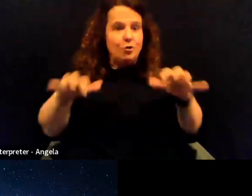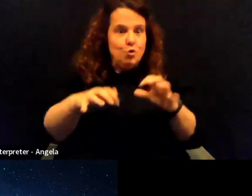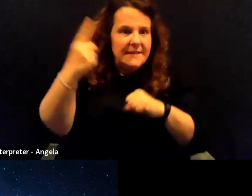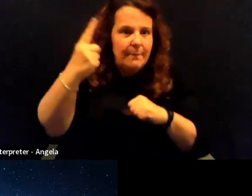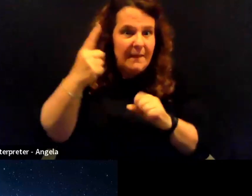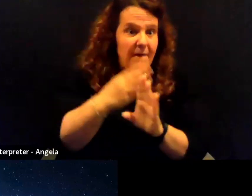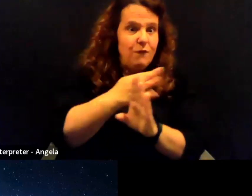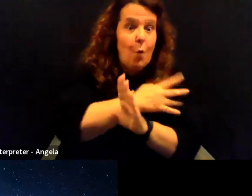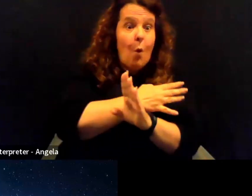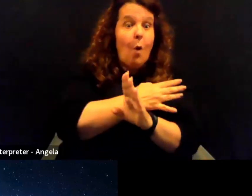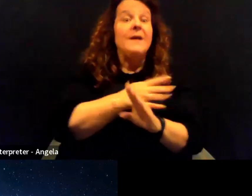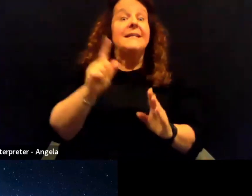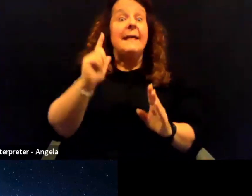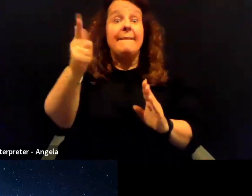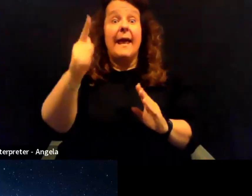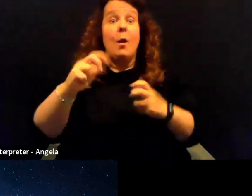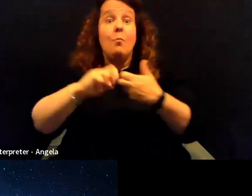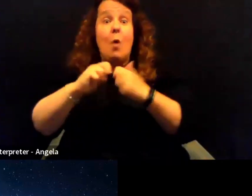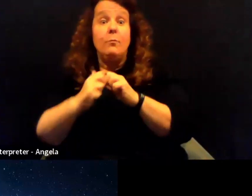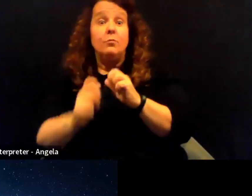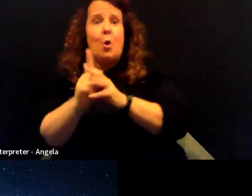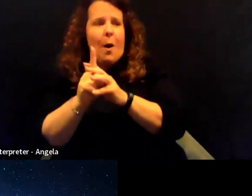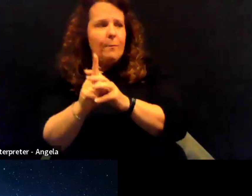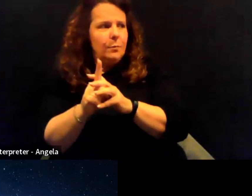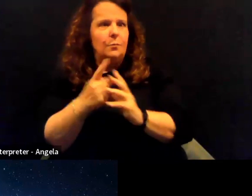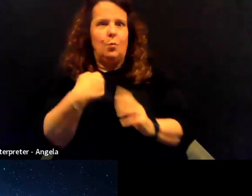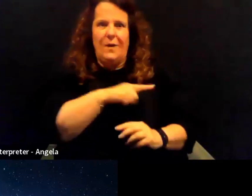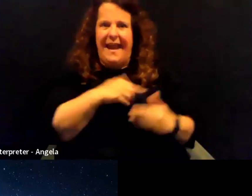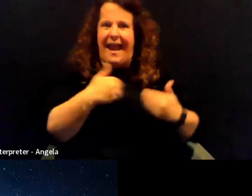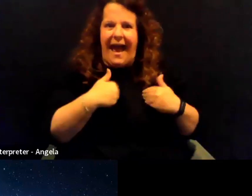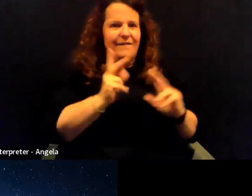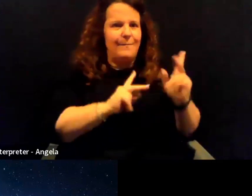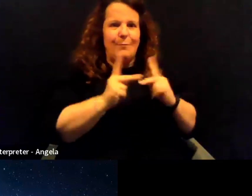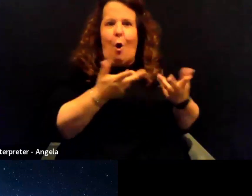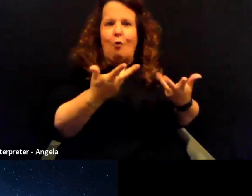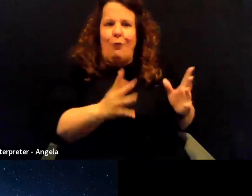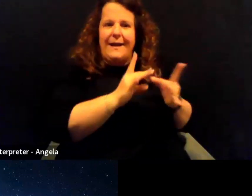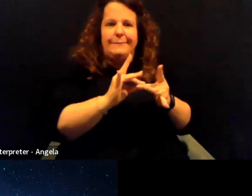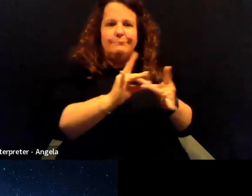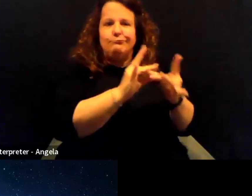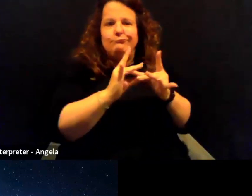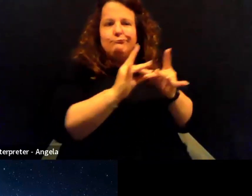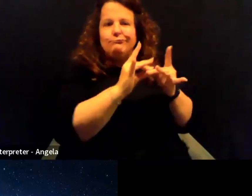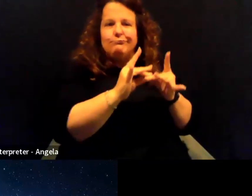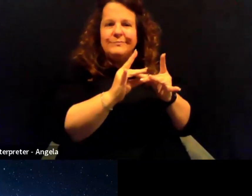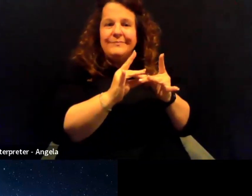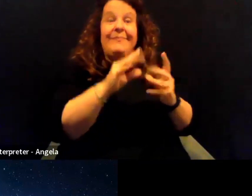problems do occur, we're not alone. Like we have people, as we talked about with the community, even in the company who we